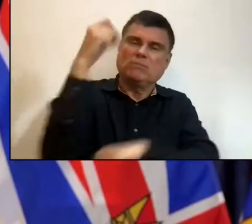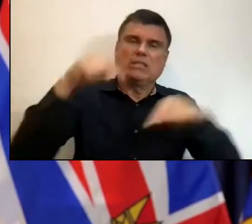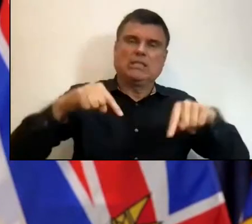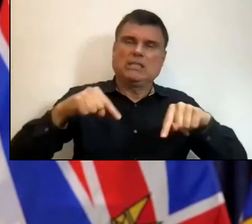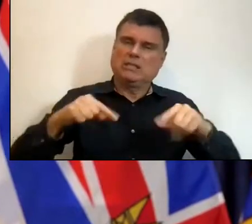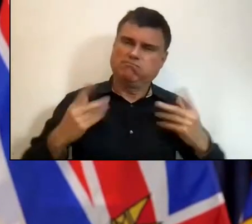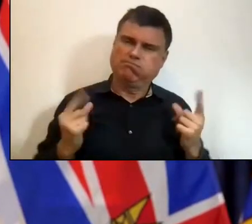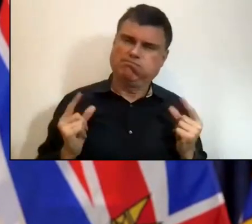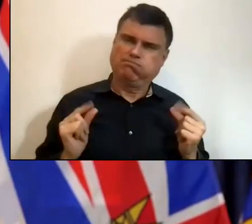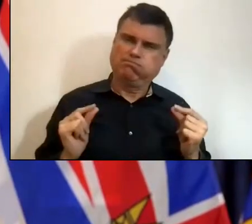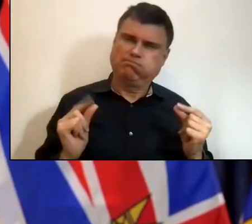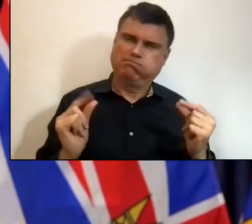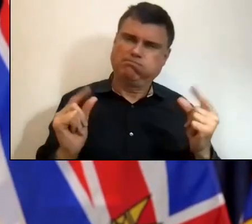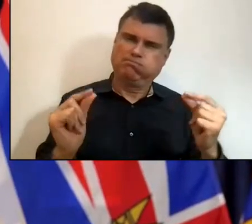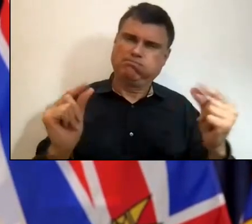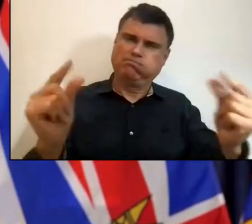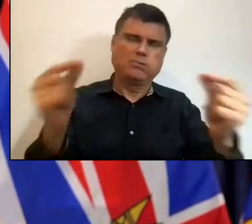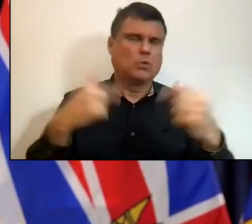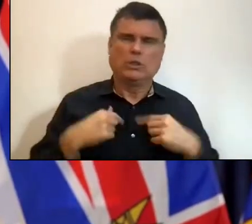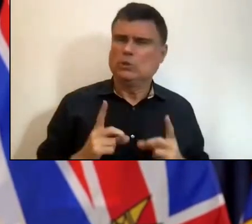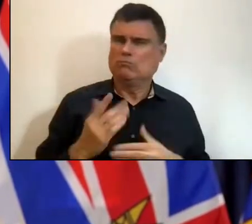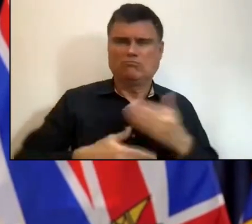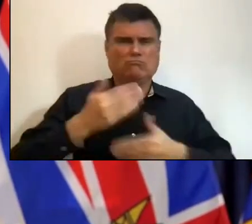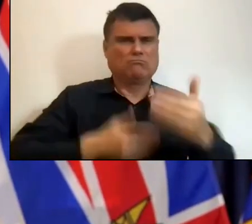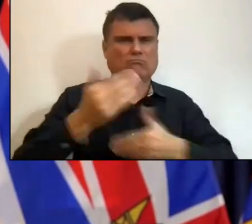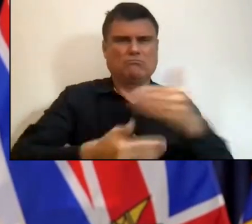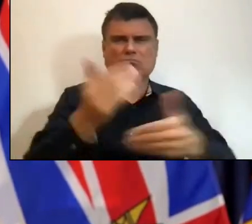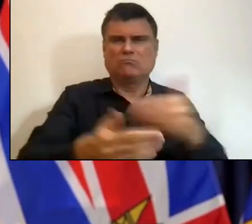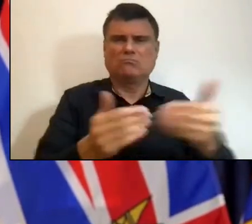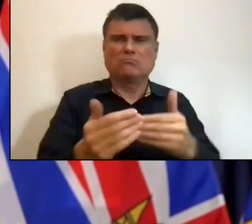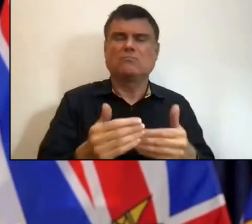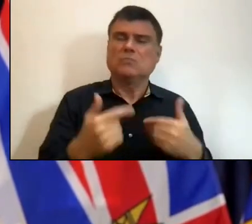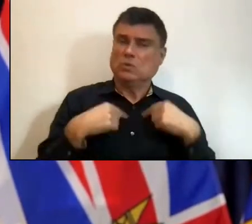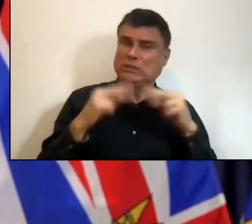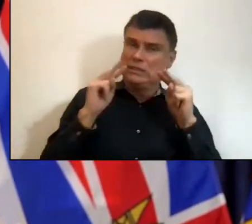it's focused on the risk that people have and that we will